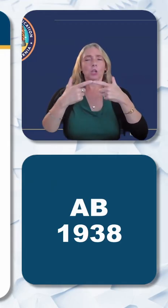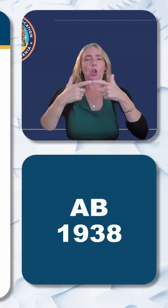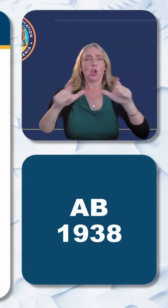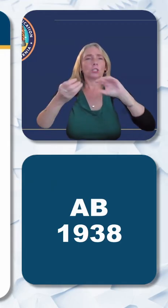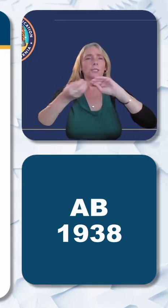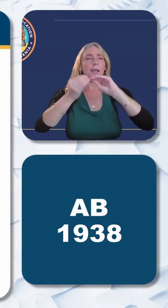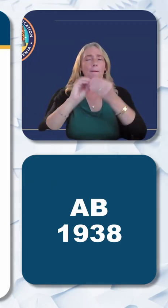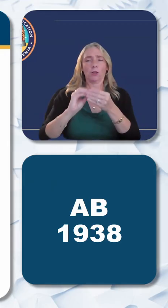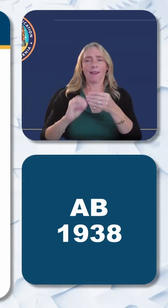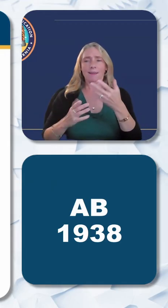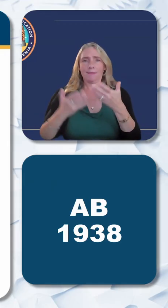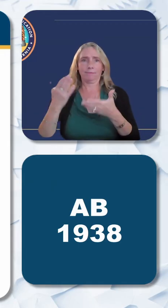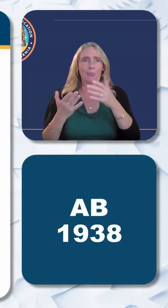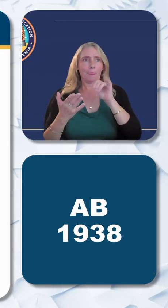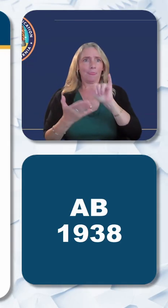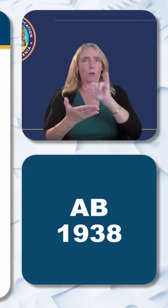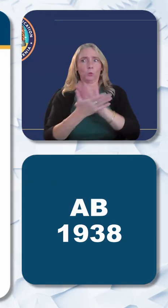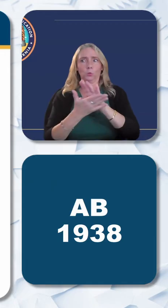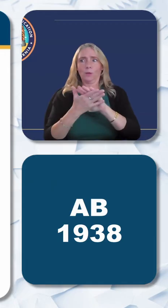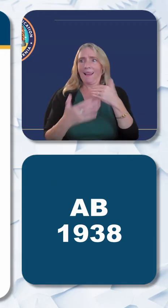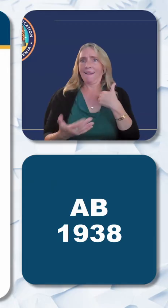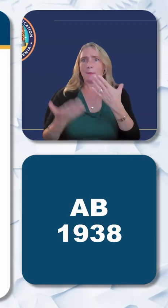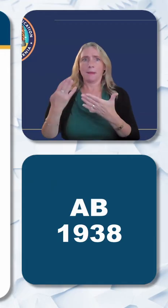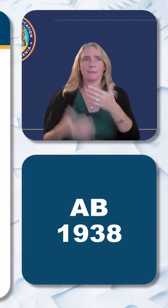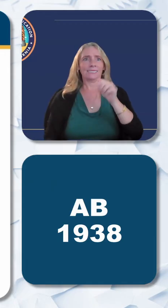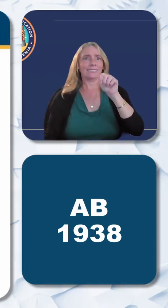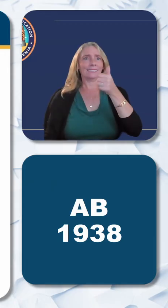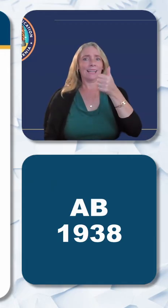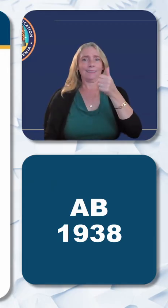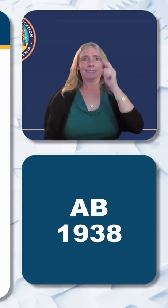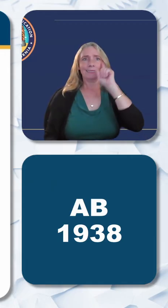And also looking at critical mass, the large number of students with shared